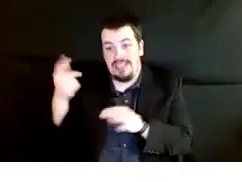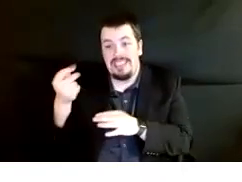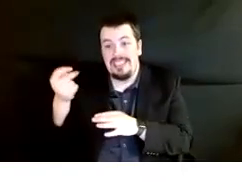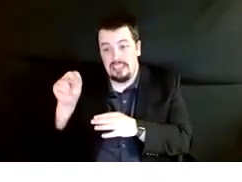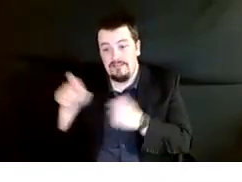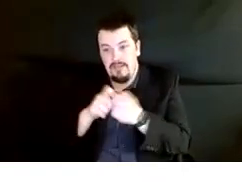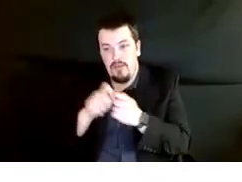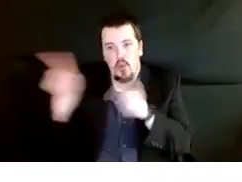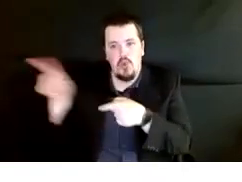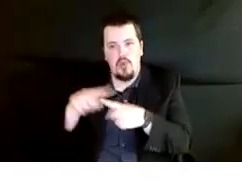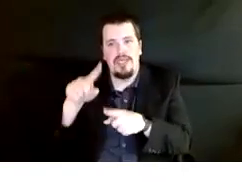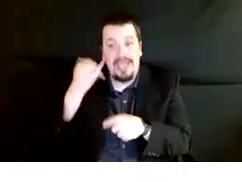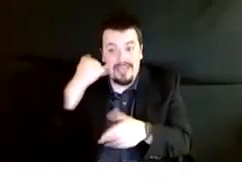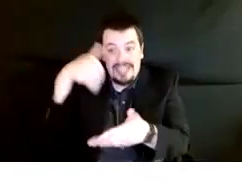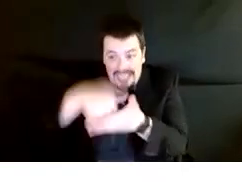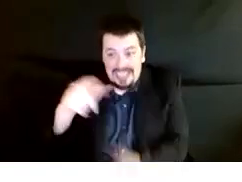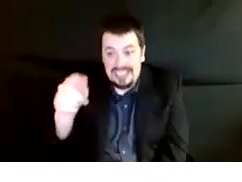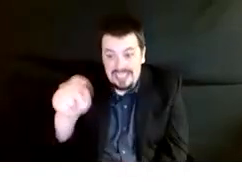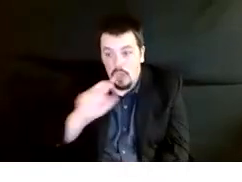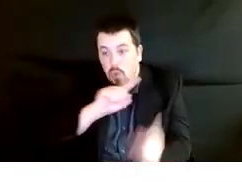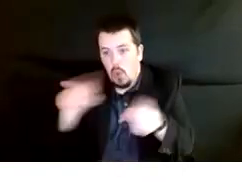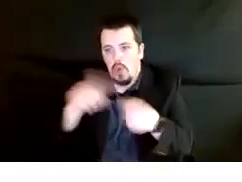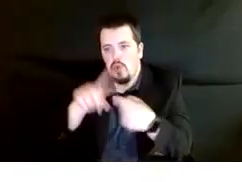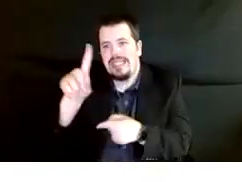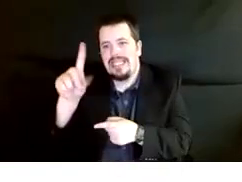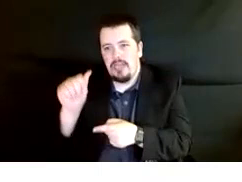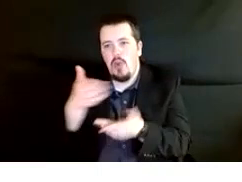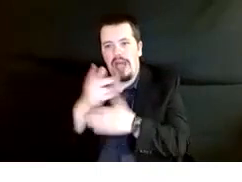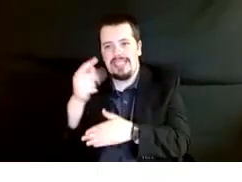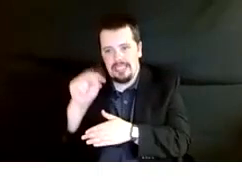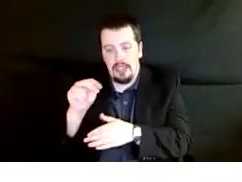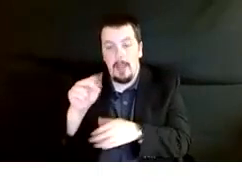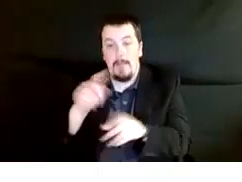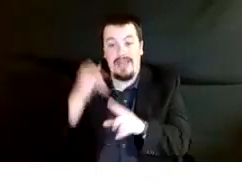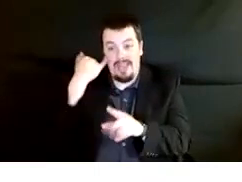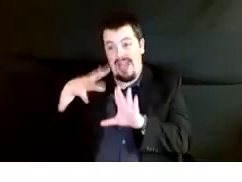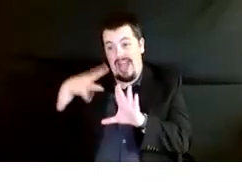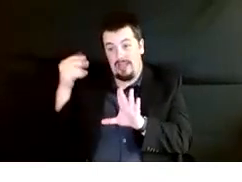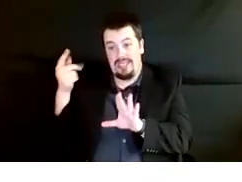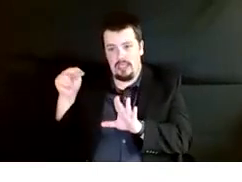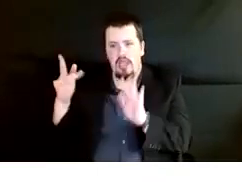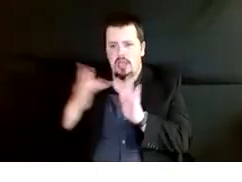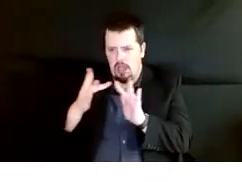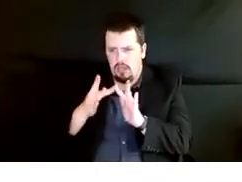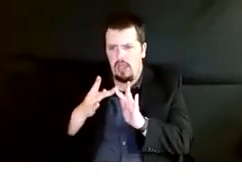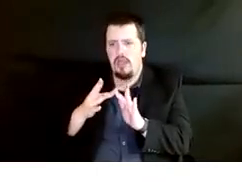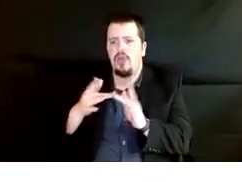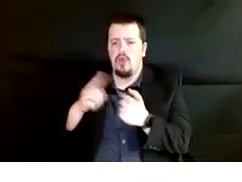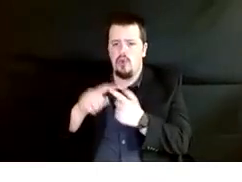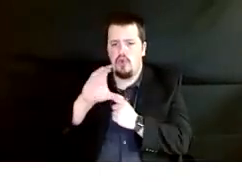go to Disability Rights Tennessee if it's in Tennessee and they'll get you to the right place, uh but if it's outside of Tennessee, feel free to contact CREEC and we'll try to get